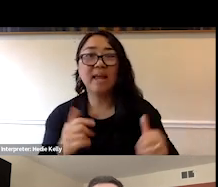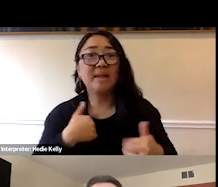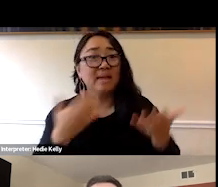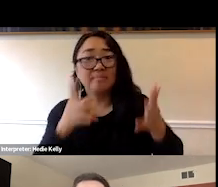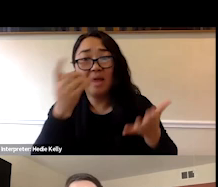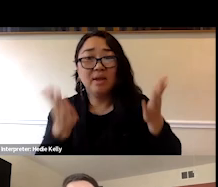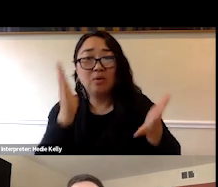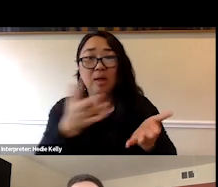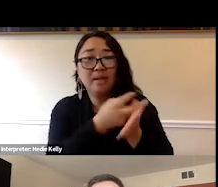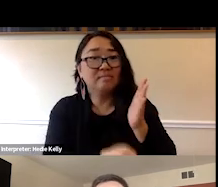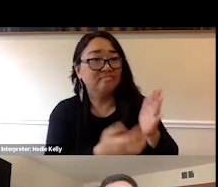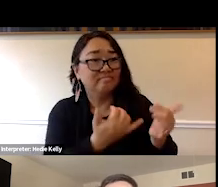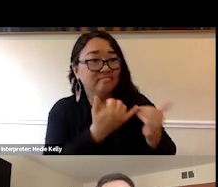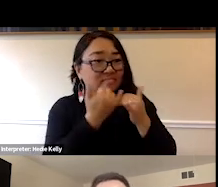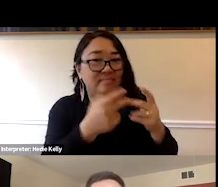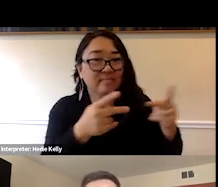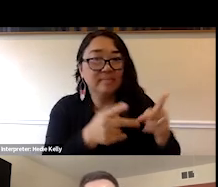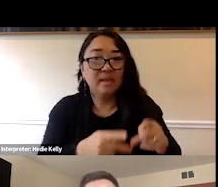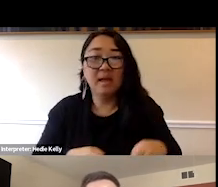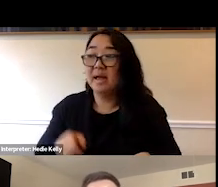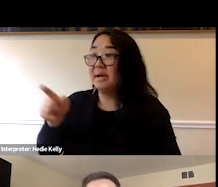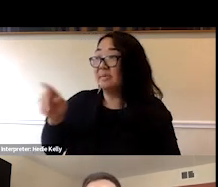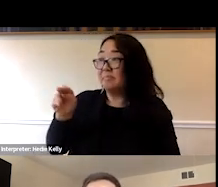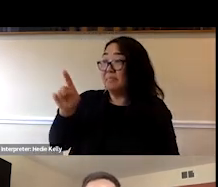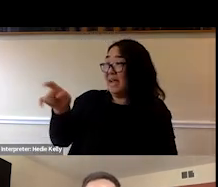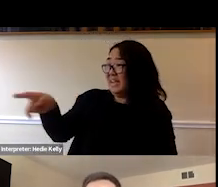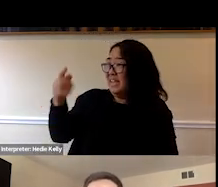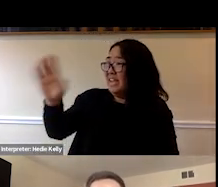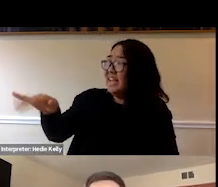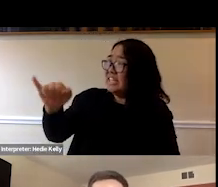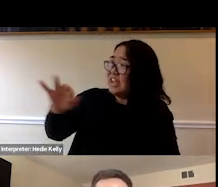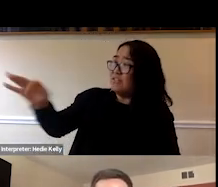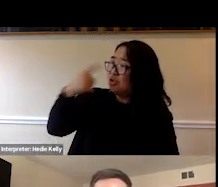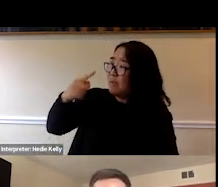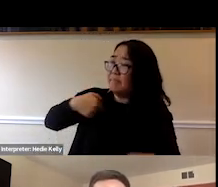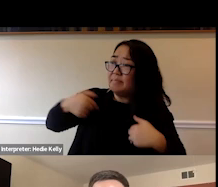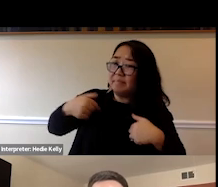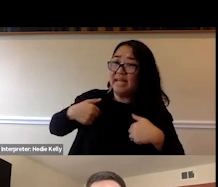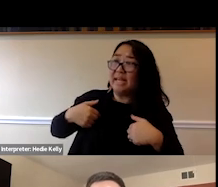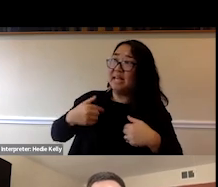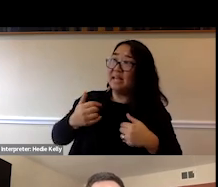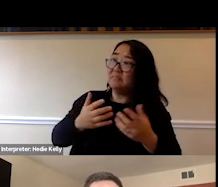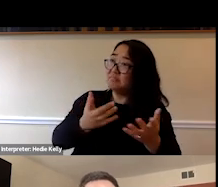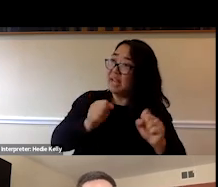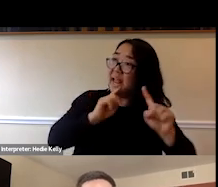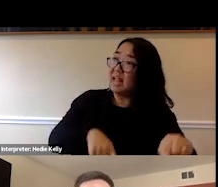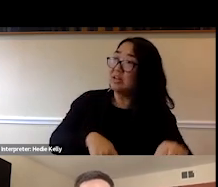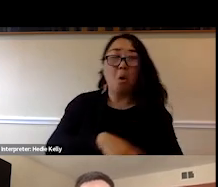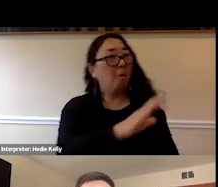Totally. Jeffrey, are you okay if I feel this one? Yeah, I have some thoughts as well, but you can take the first pass, for sure. Yeah, that's totally fine.